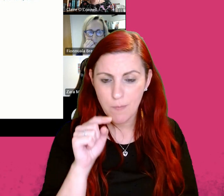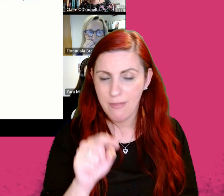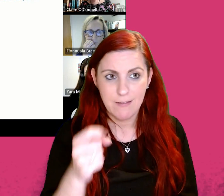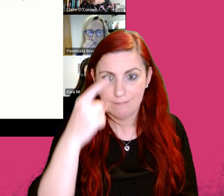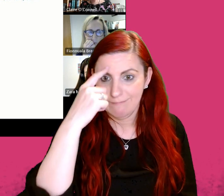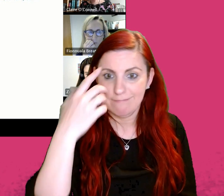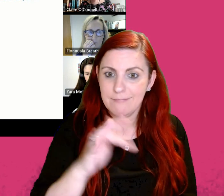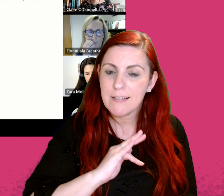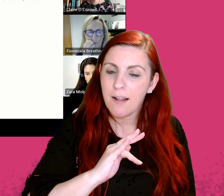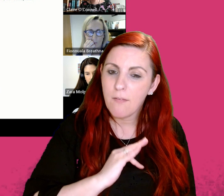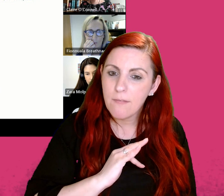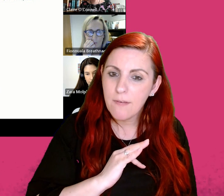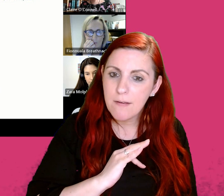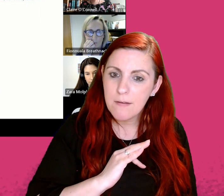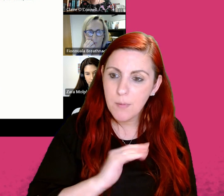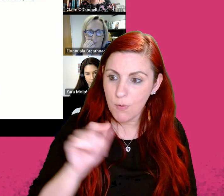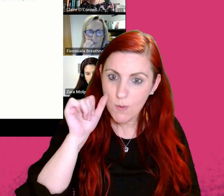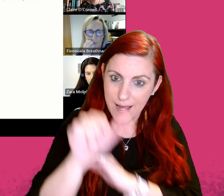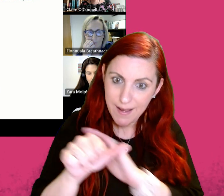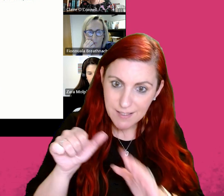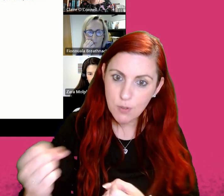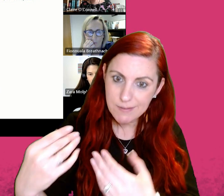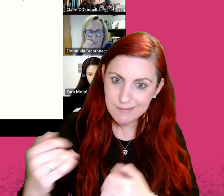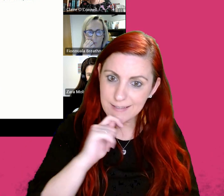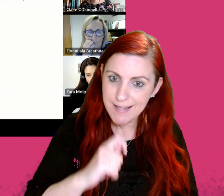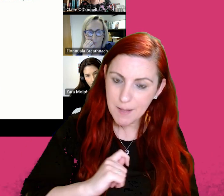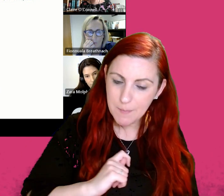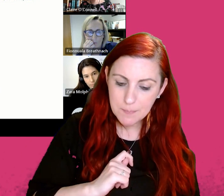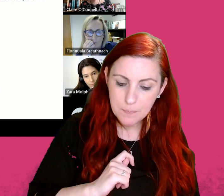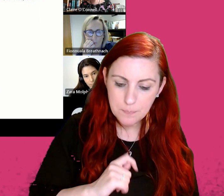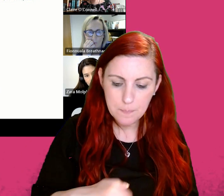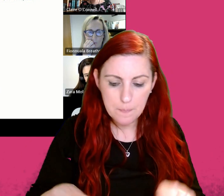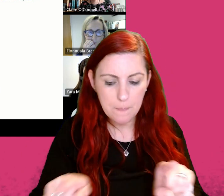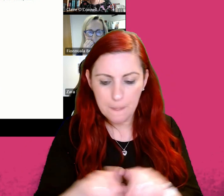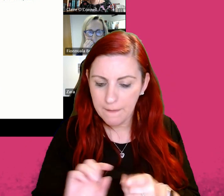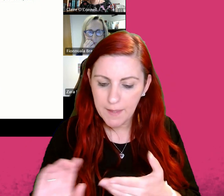undertaking and and management of research so um collecting data carrying out interviews you